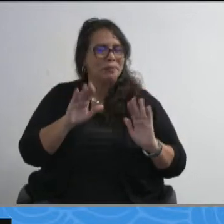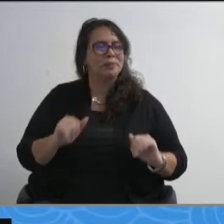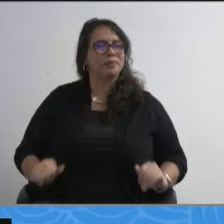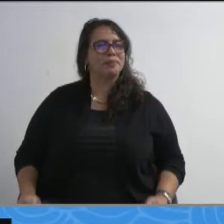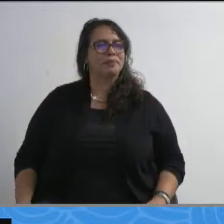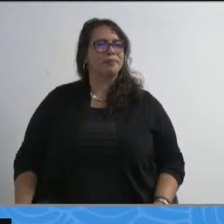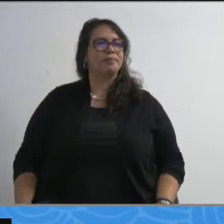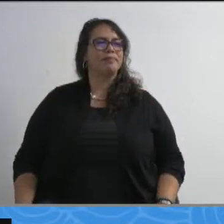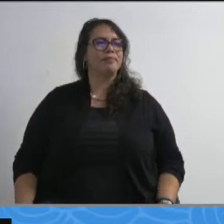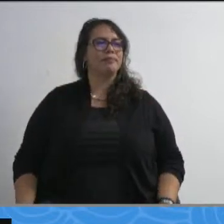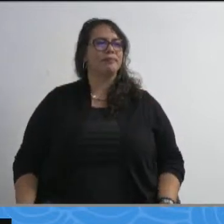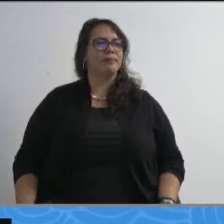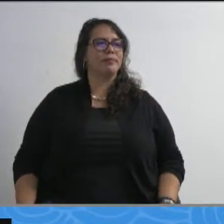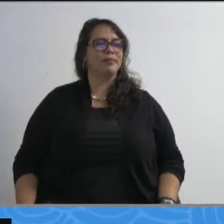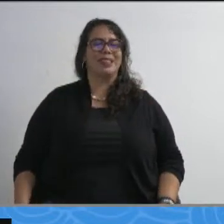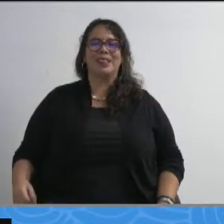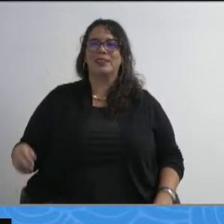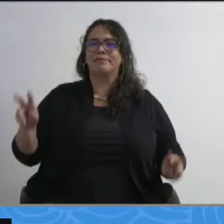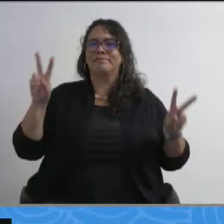Let's first talk about out of field teachers.